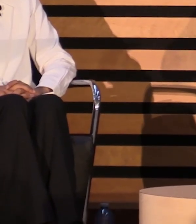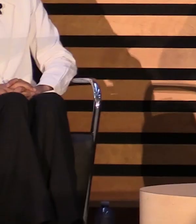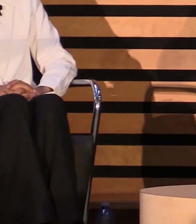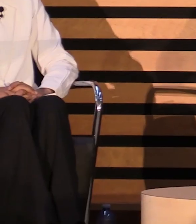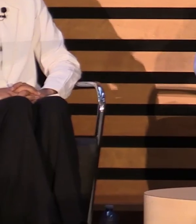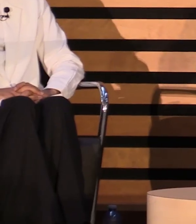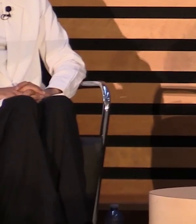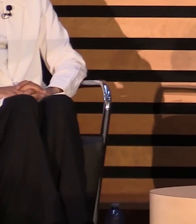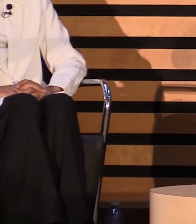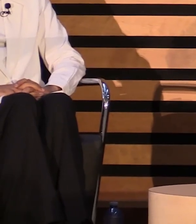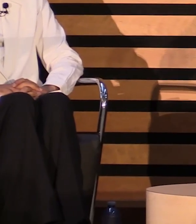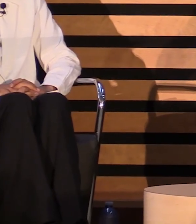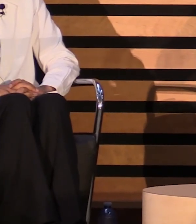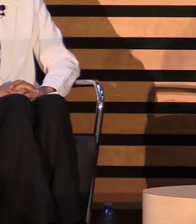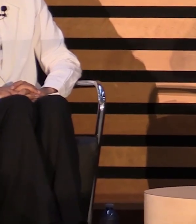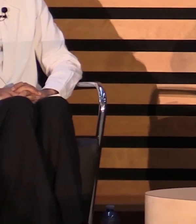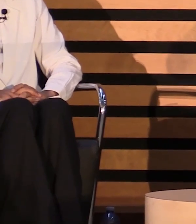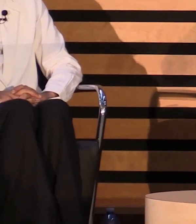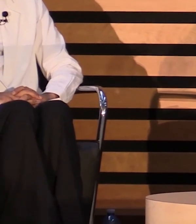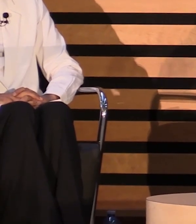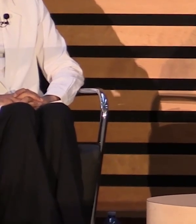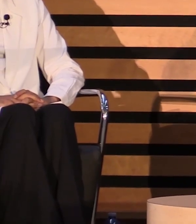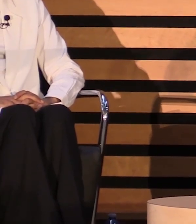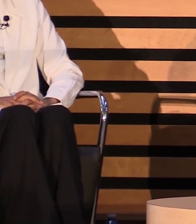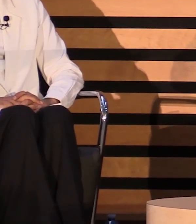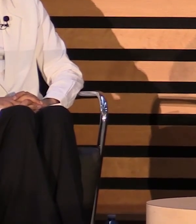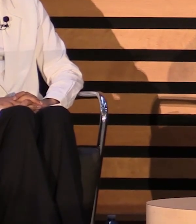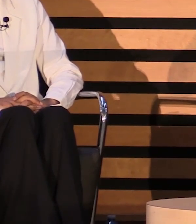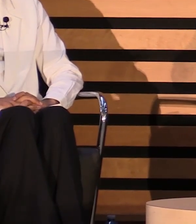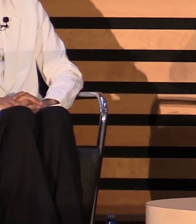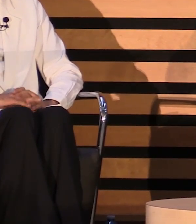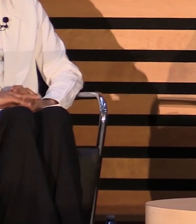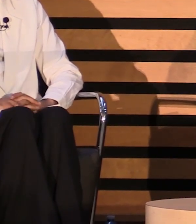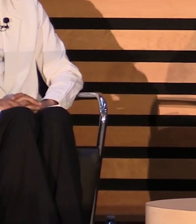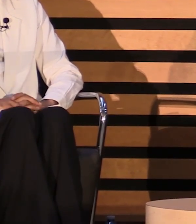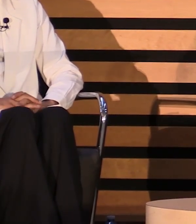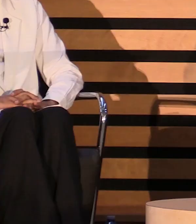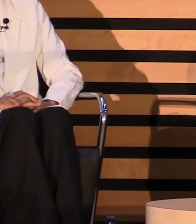um when I was looking into this panel and we talk about the different accessibility